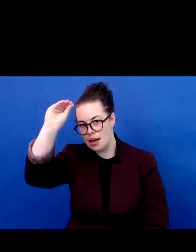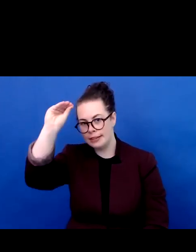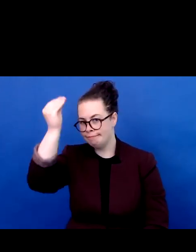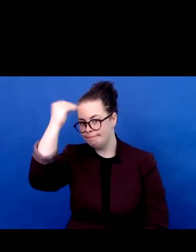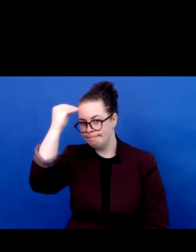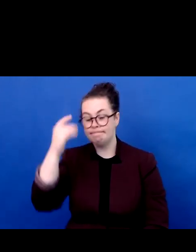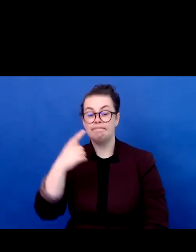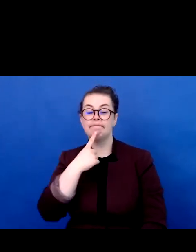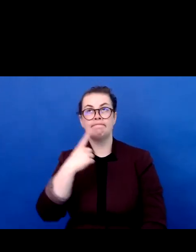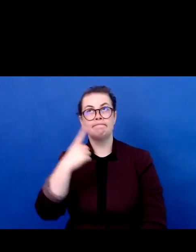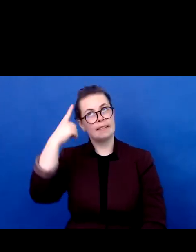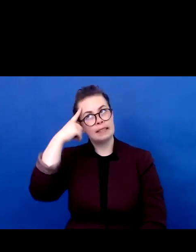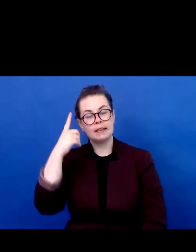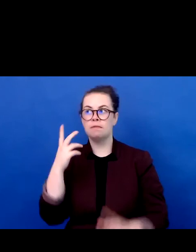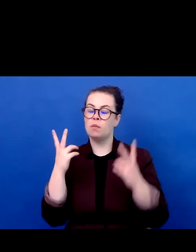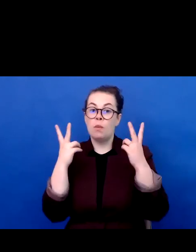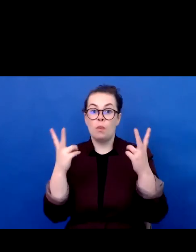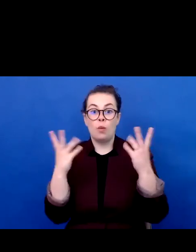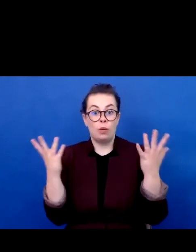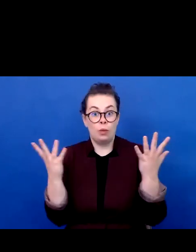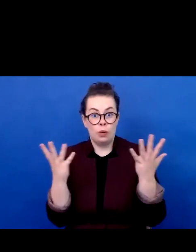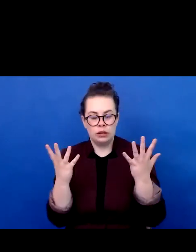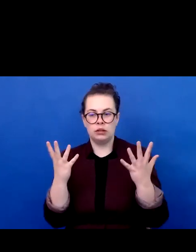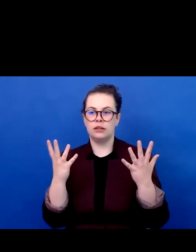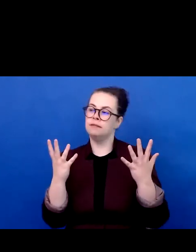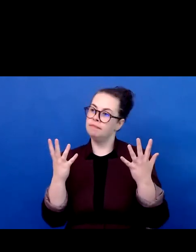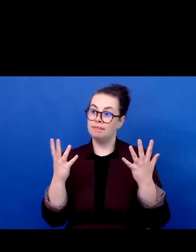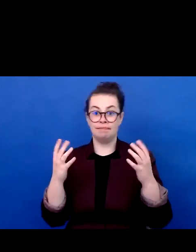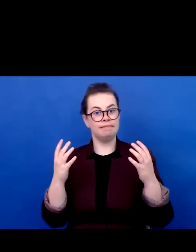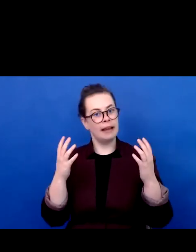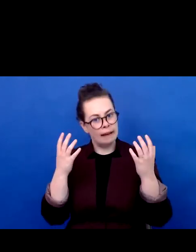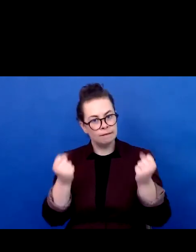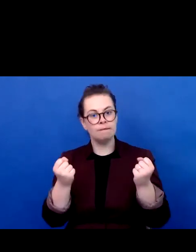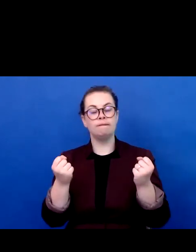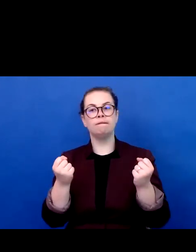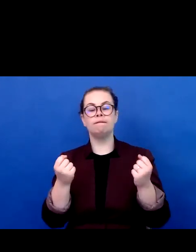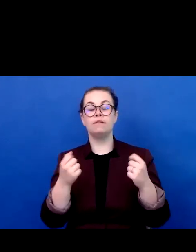highlight always that is the consultation with persons with disabilities and their